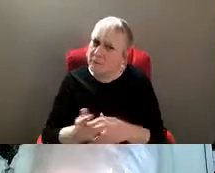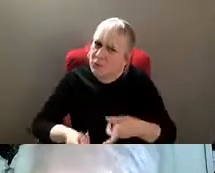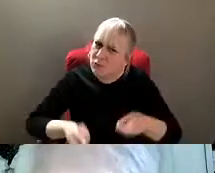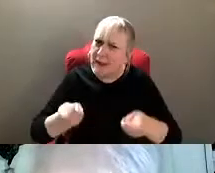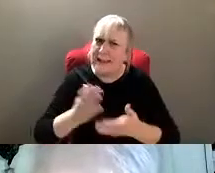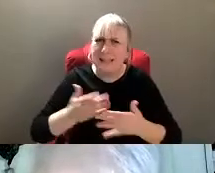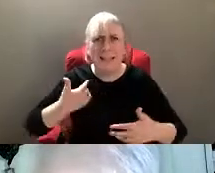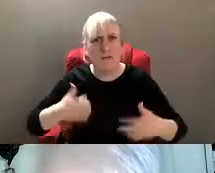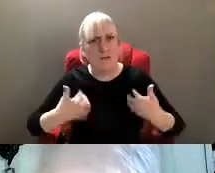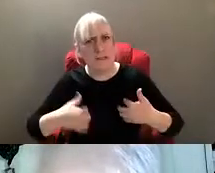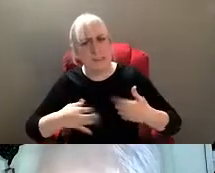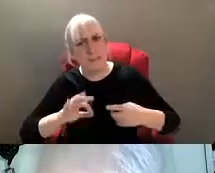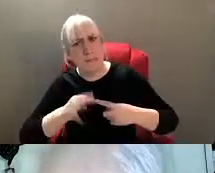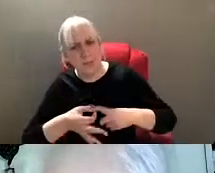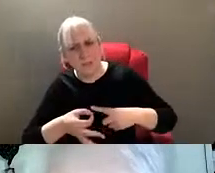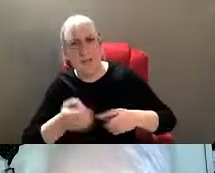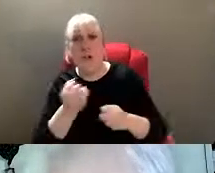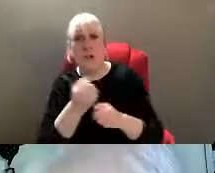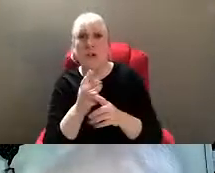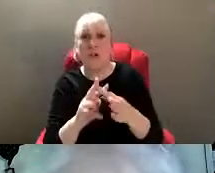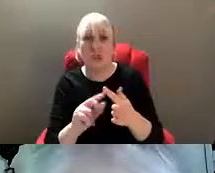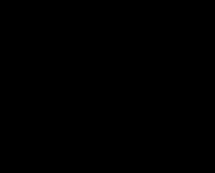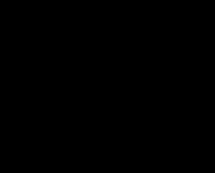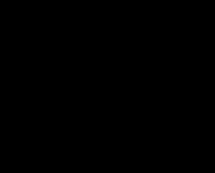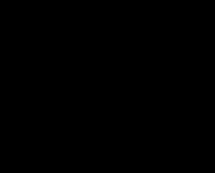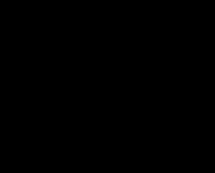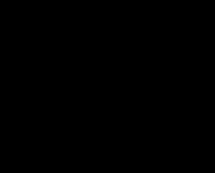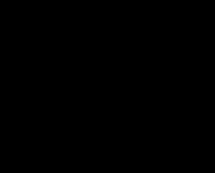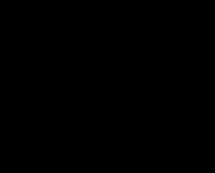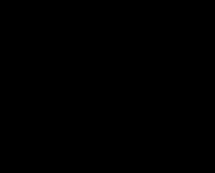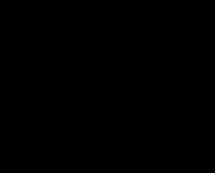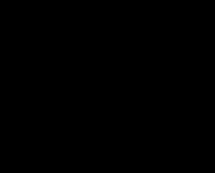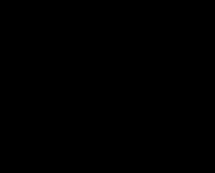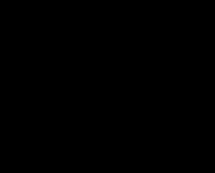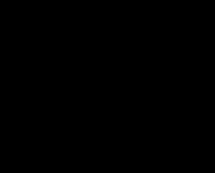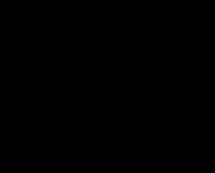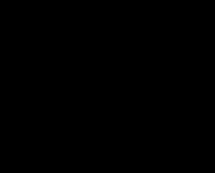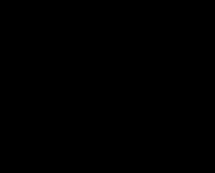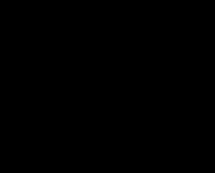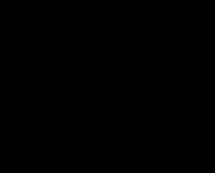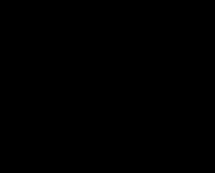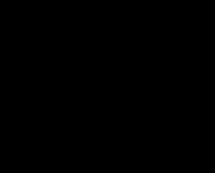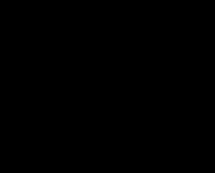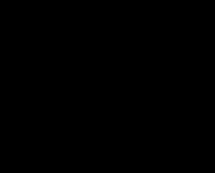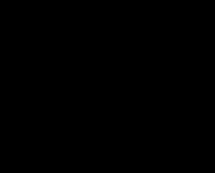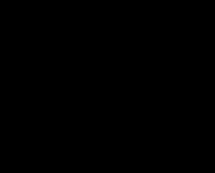you know gender as well as disability and the connection with the forest and the nature